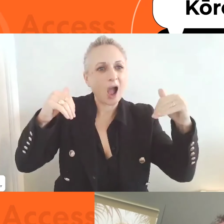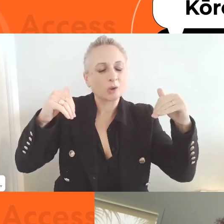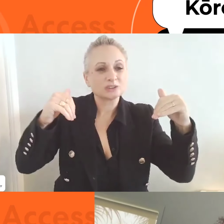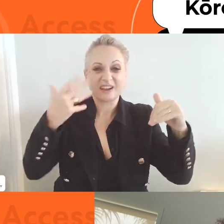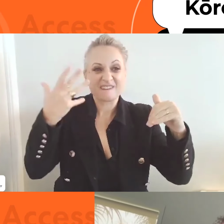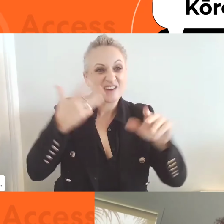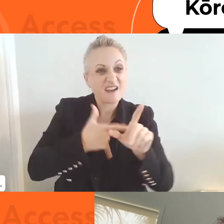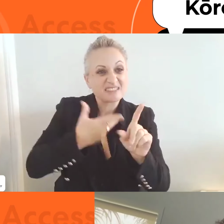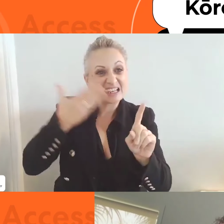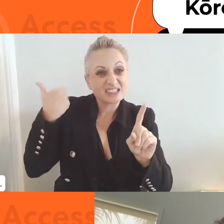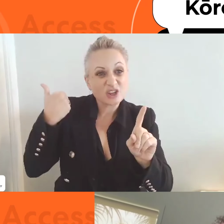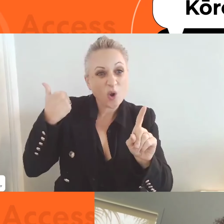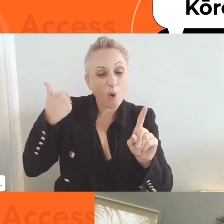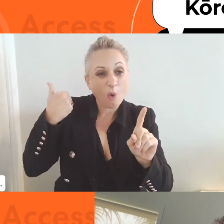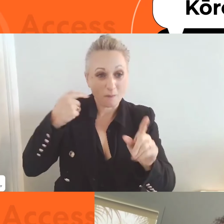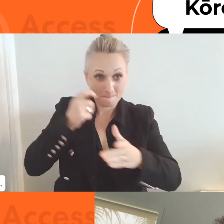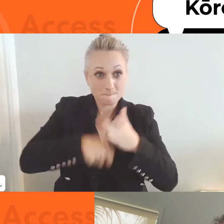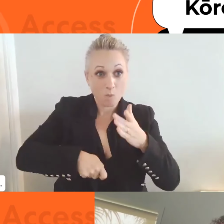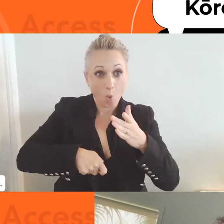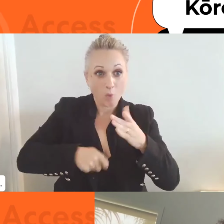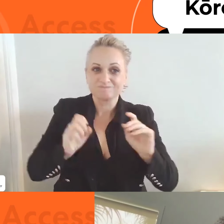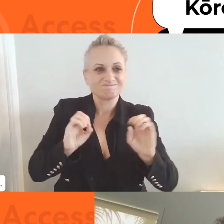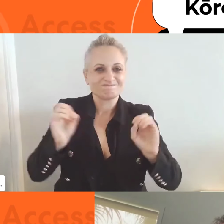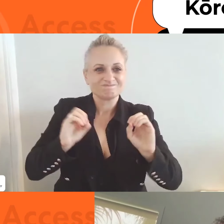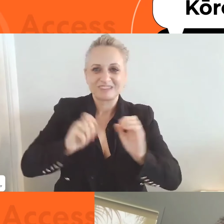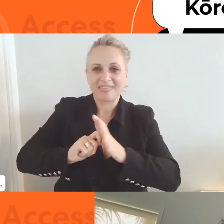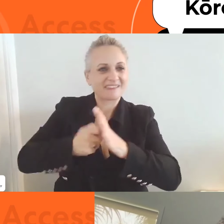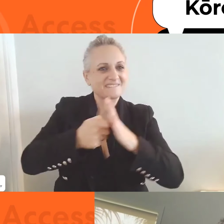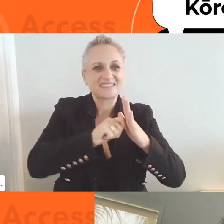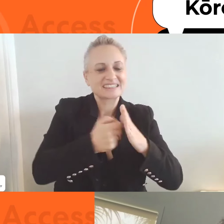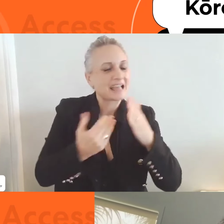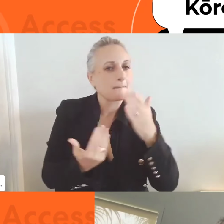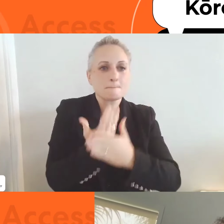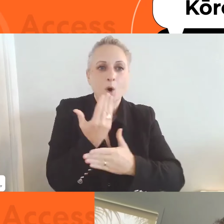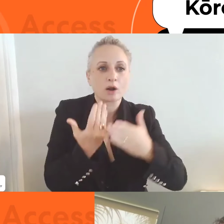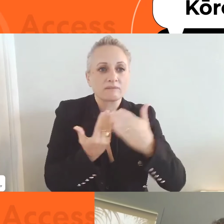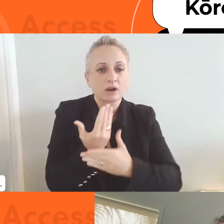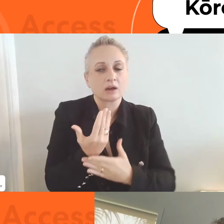I've paid for. It's still going paperwork after paperwork. One